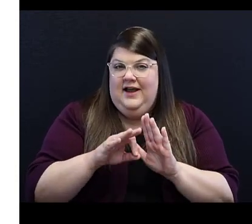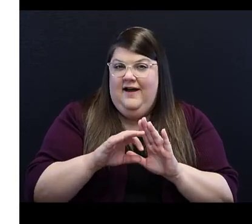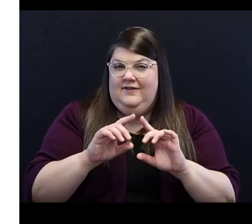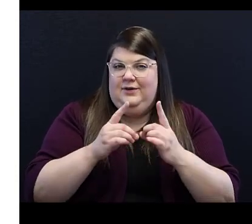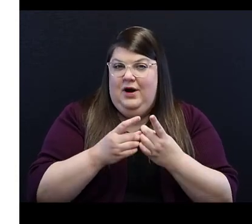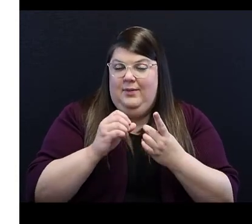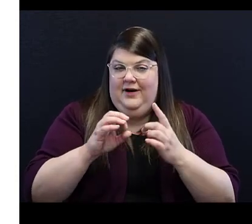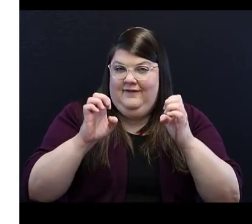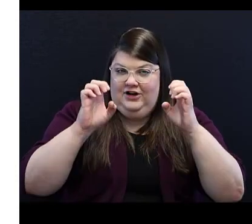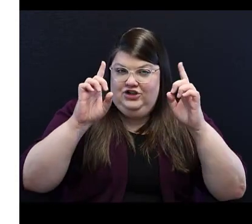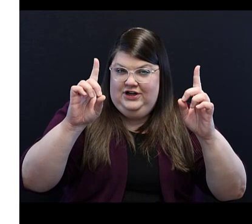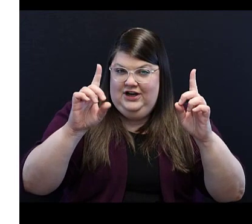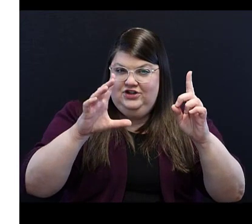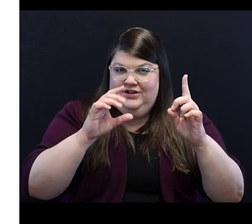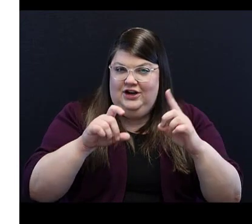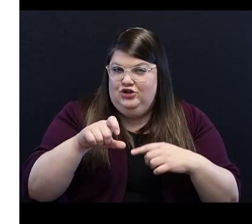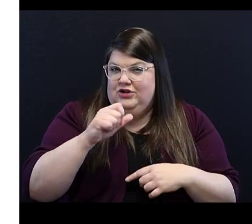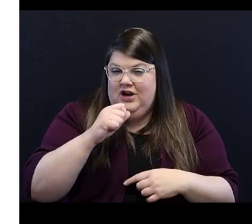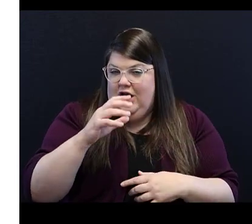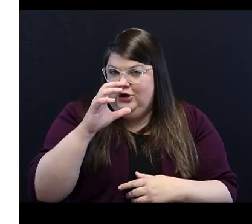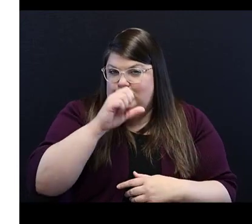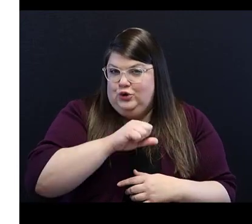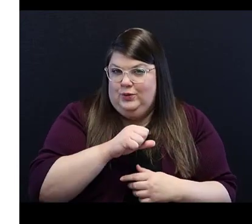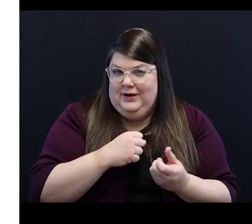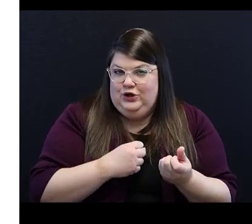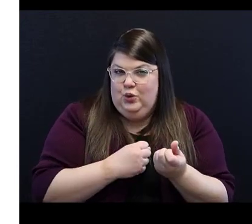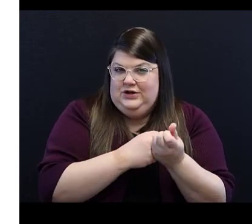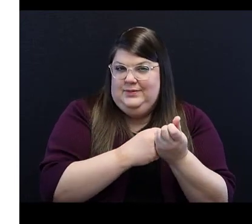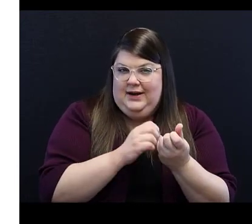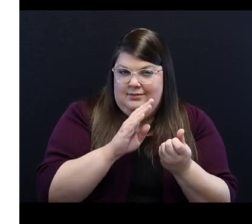Education, and you should not assume endorsement by the Federal Government.